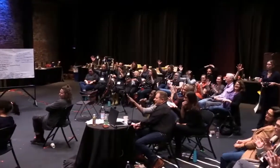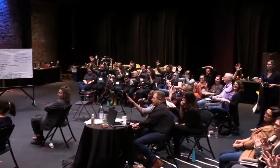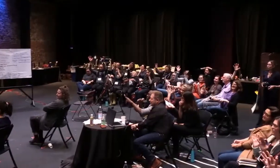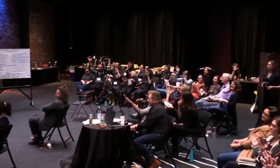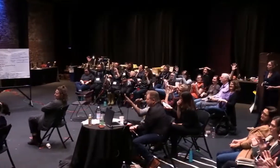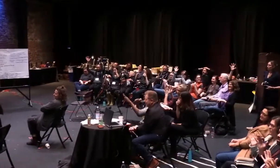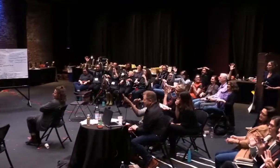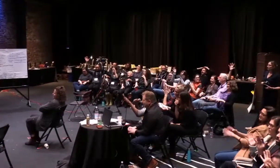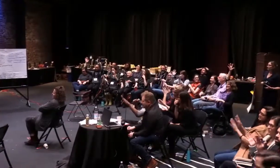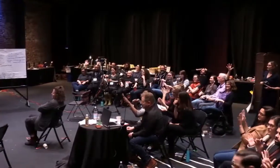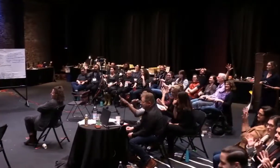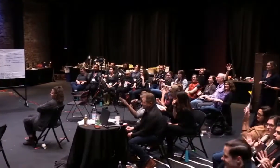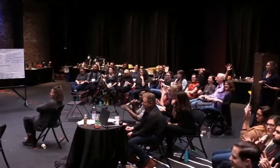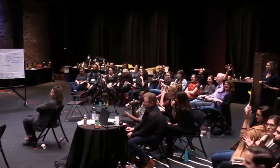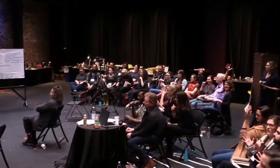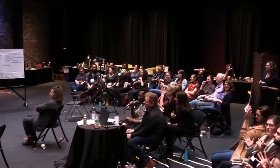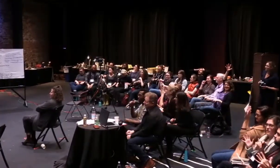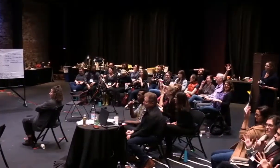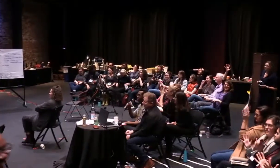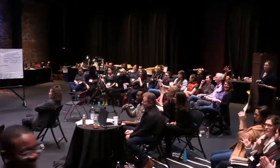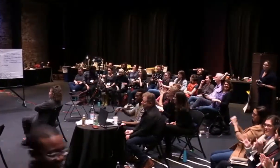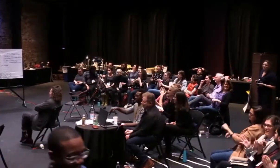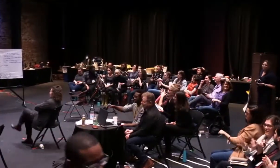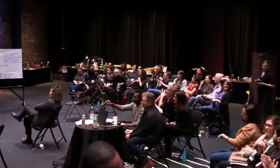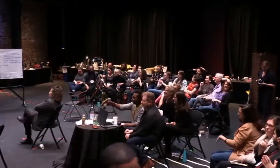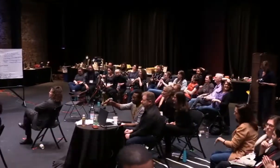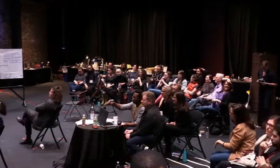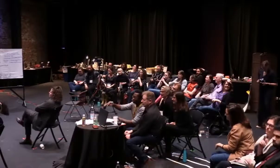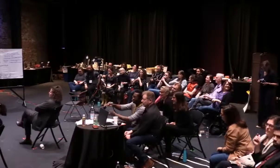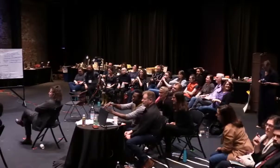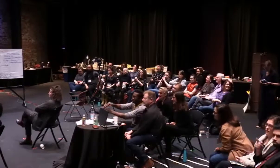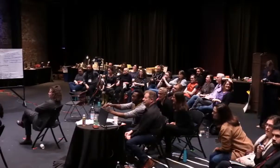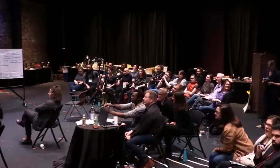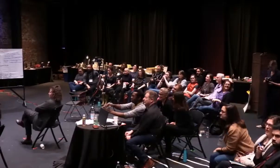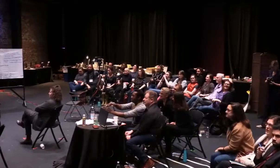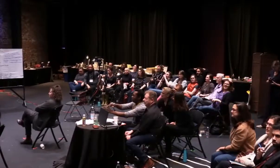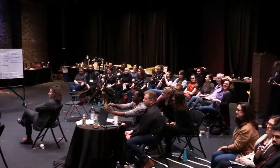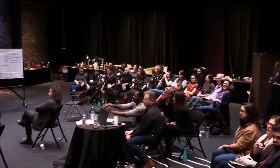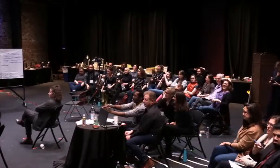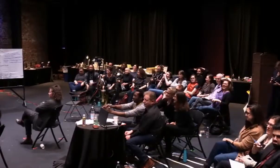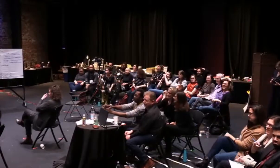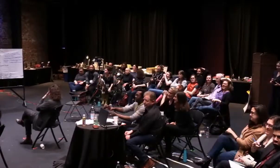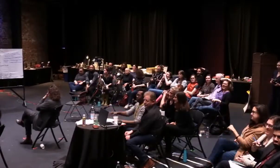those things will be a thing of the past. (audience clapping)